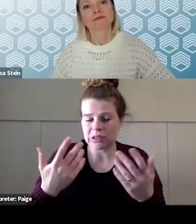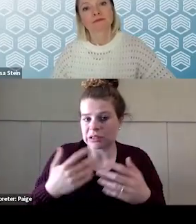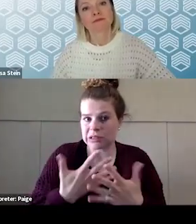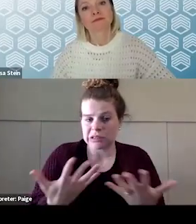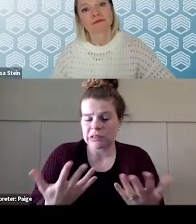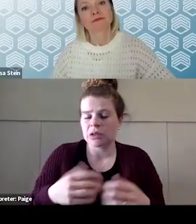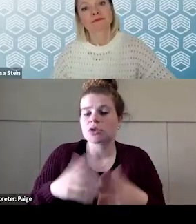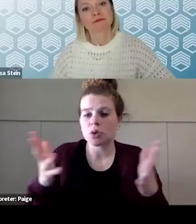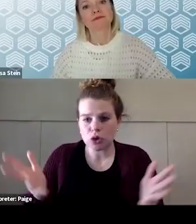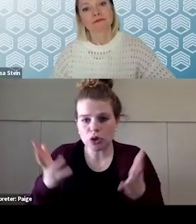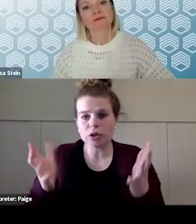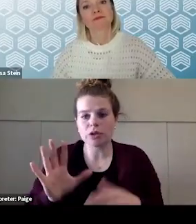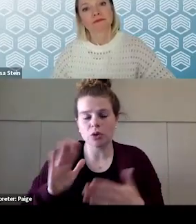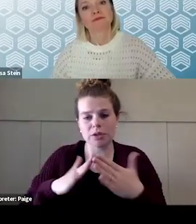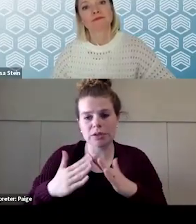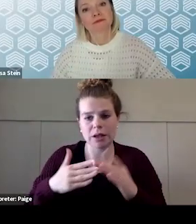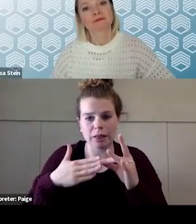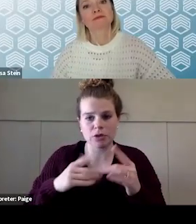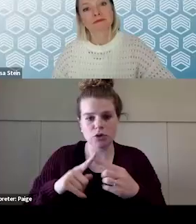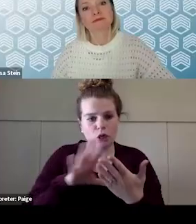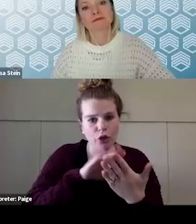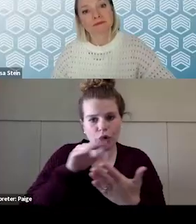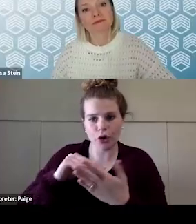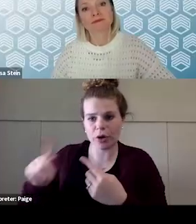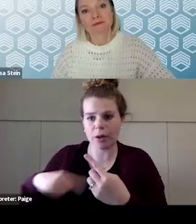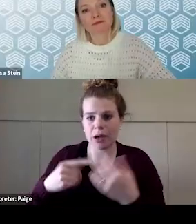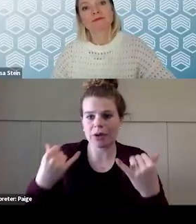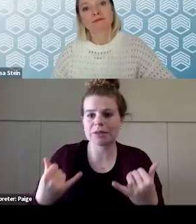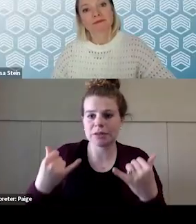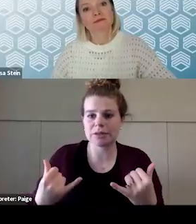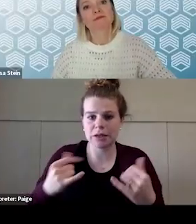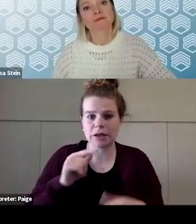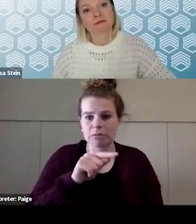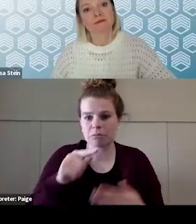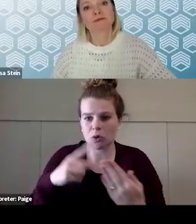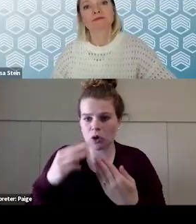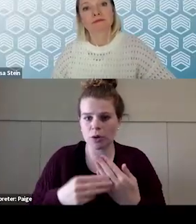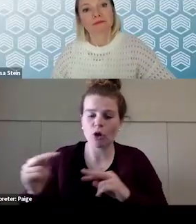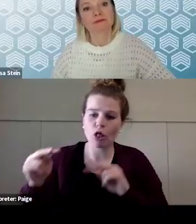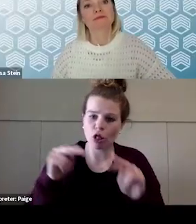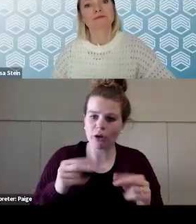to learn more about the existing programs, to look at the existing data, and to talk with folks,